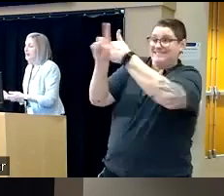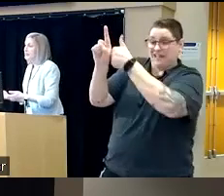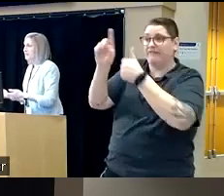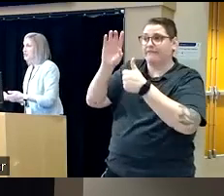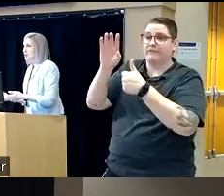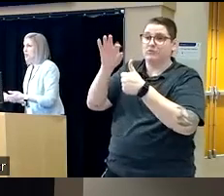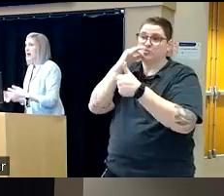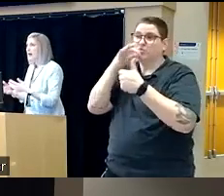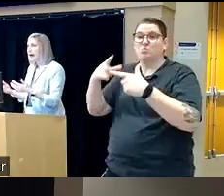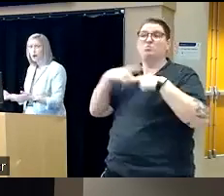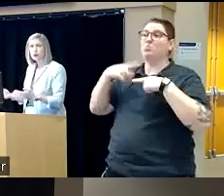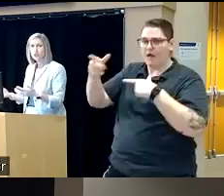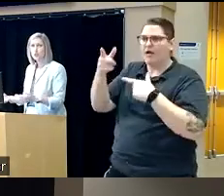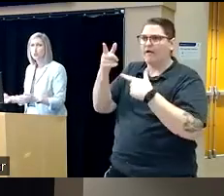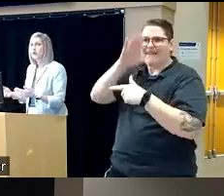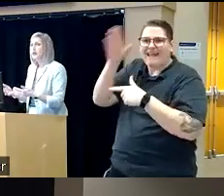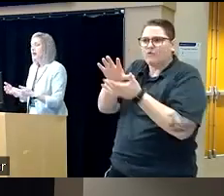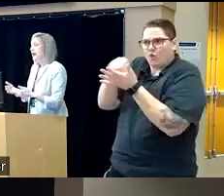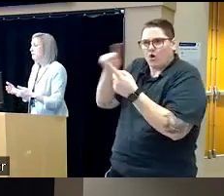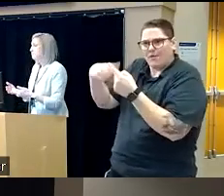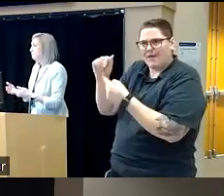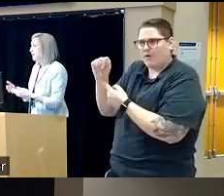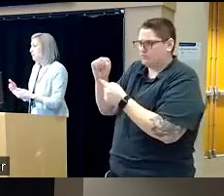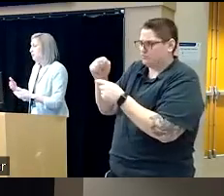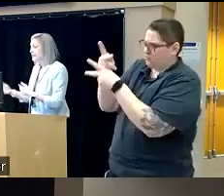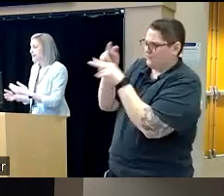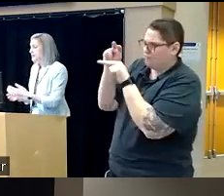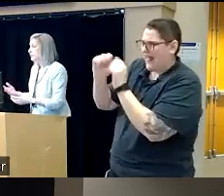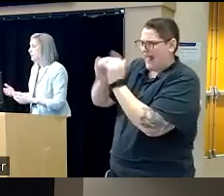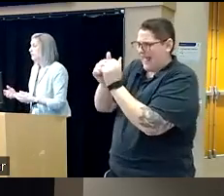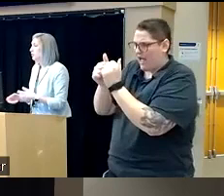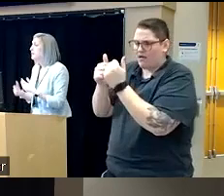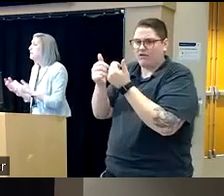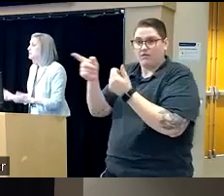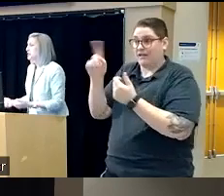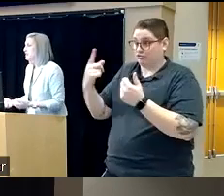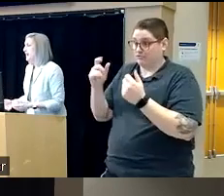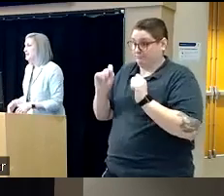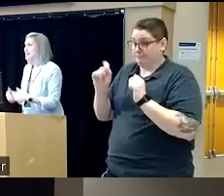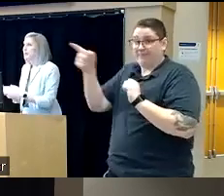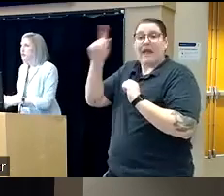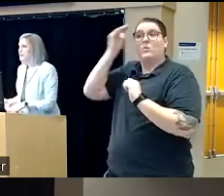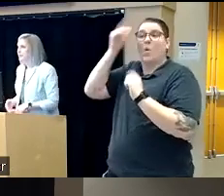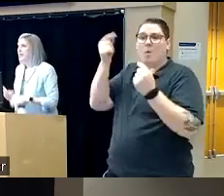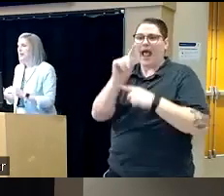that individual on how to um process and work through administrative tasks like productivity